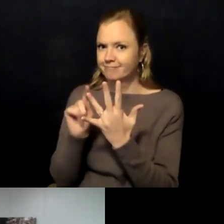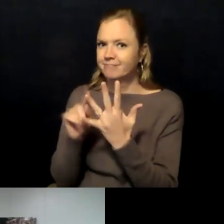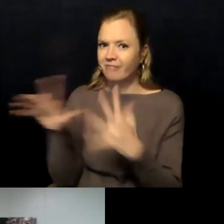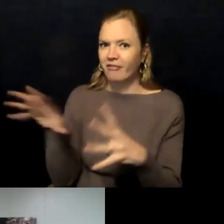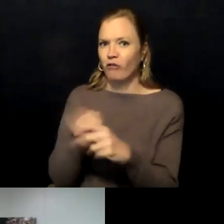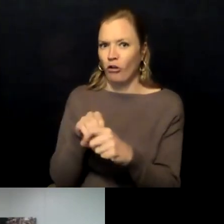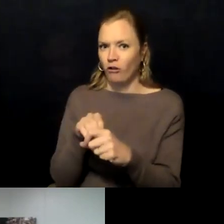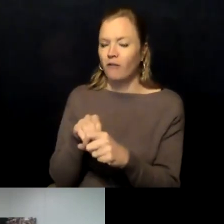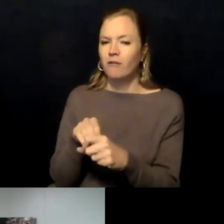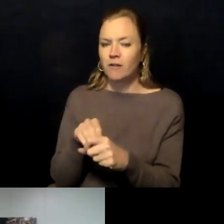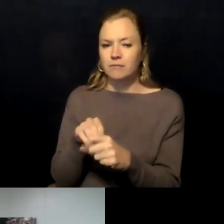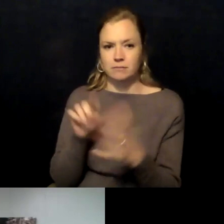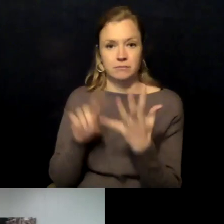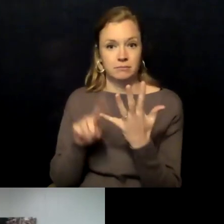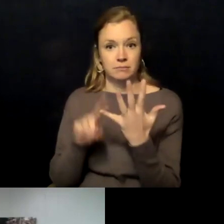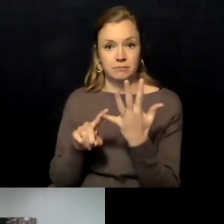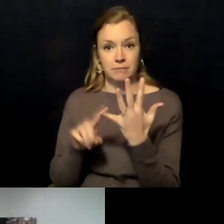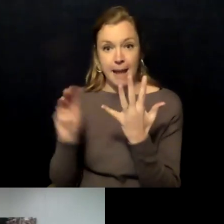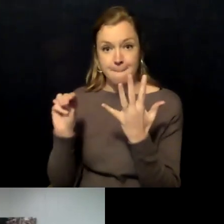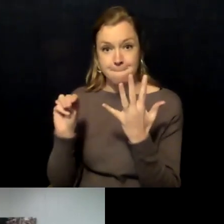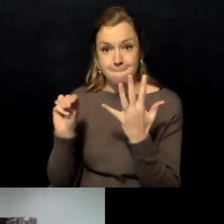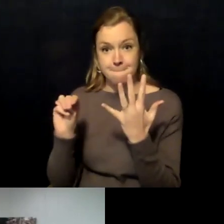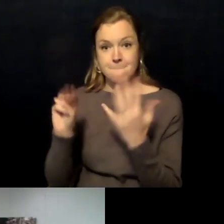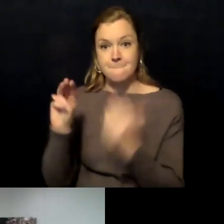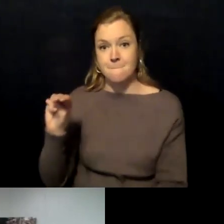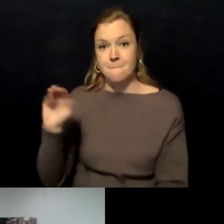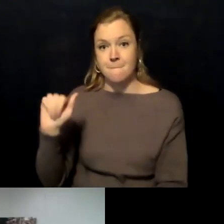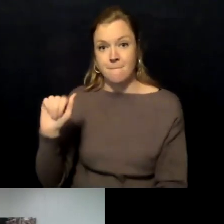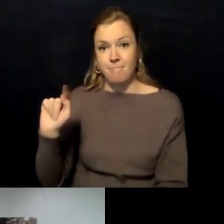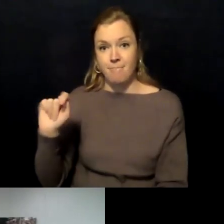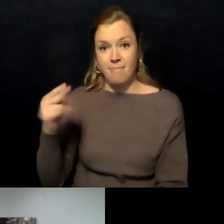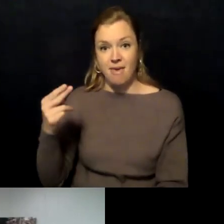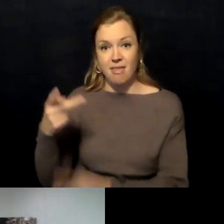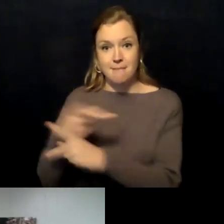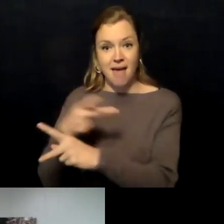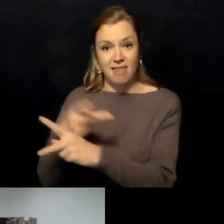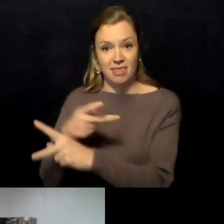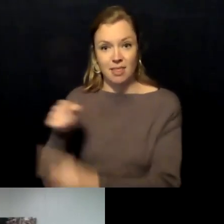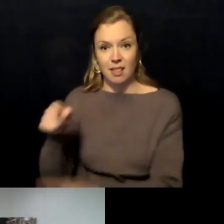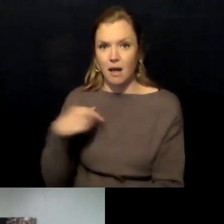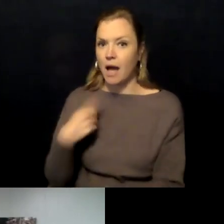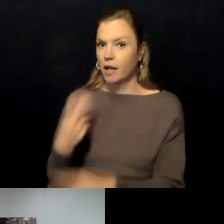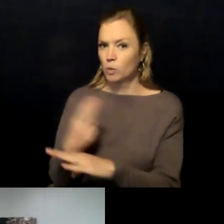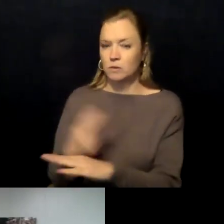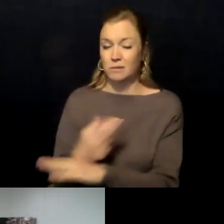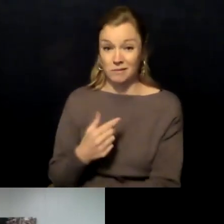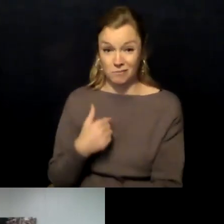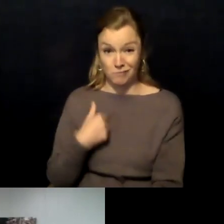Math... yeah, I use it. I was never